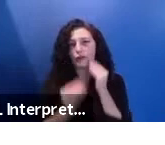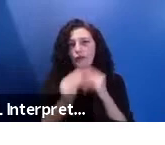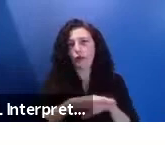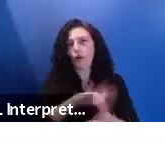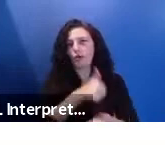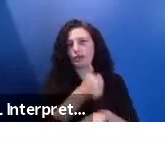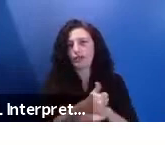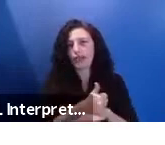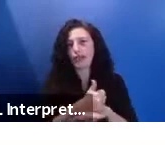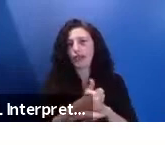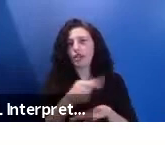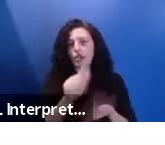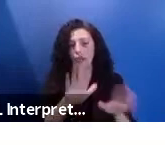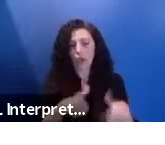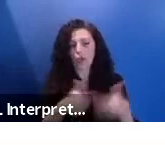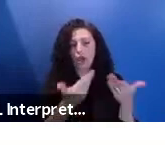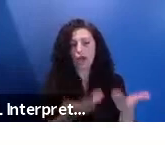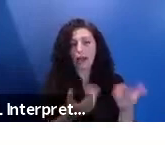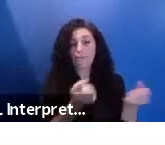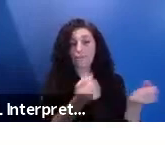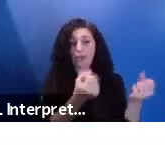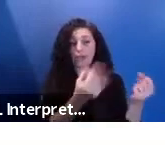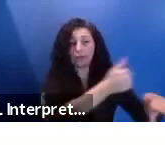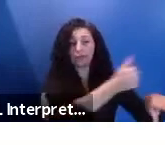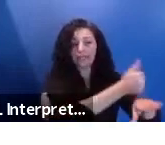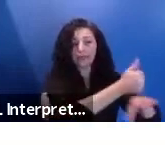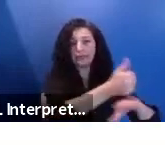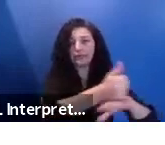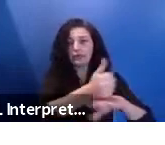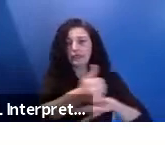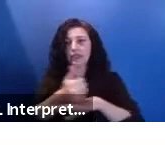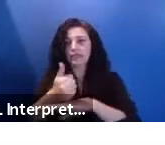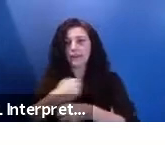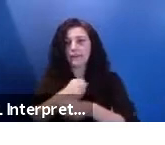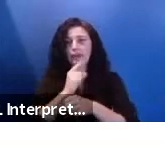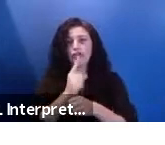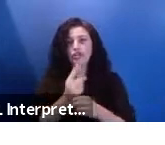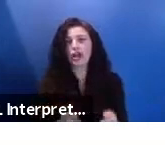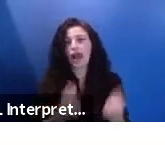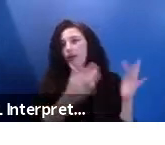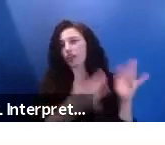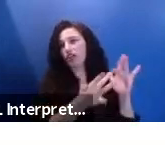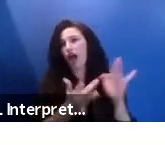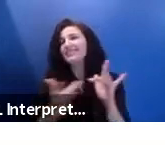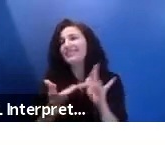be prepared for purposes of ensuring that the amount of contact with those food items on set is minimized.